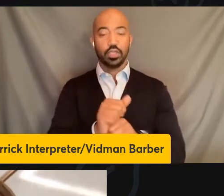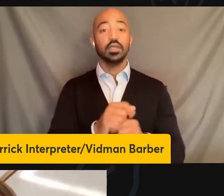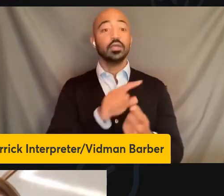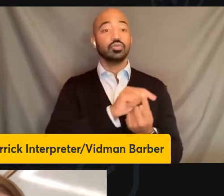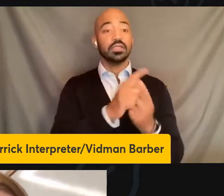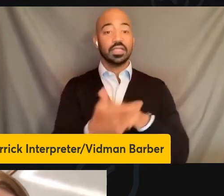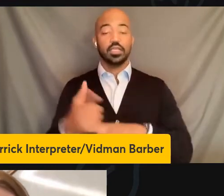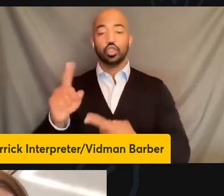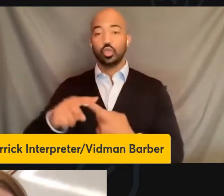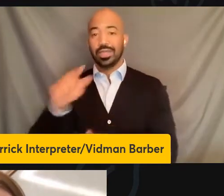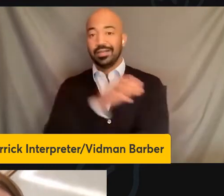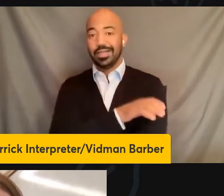have ideas about that yet?